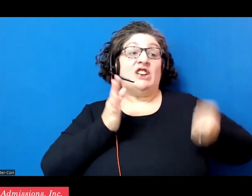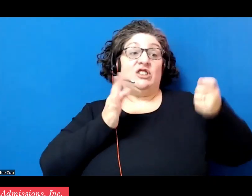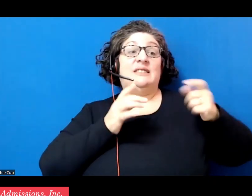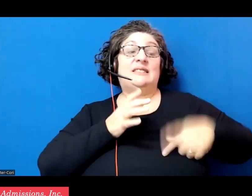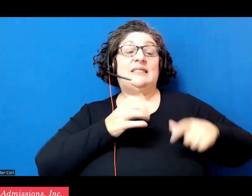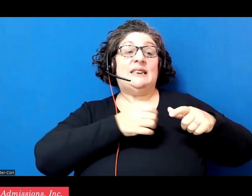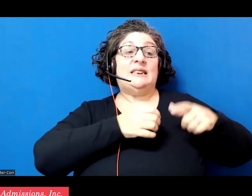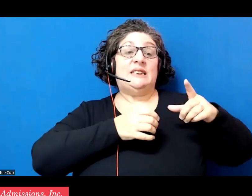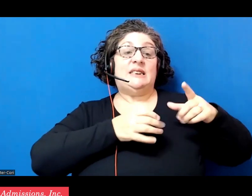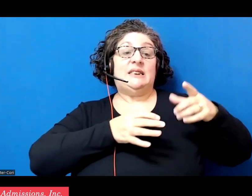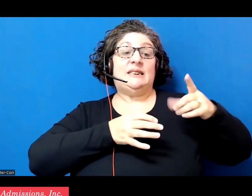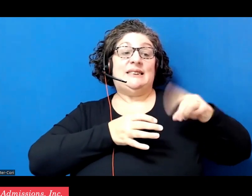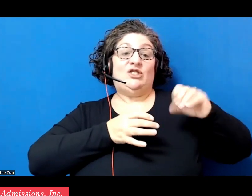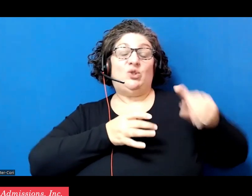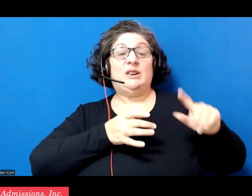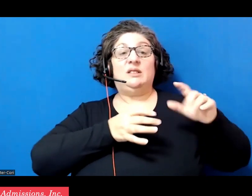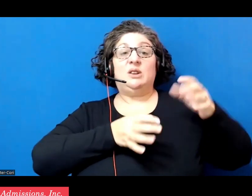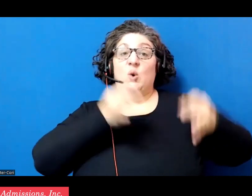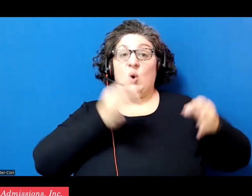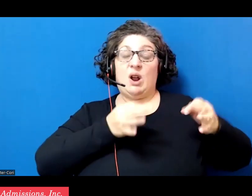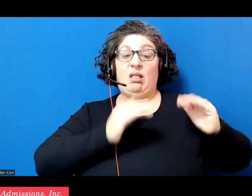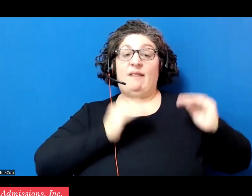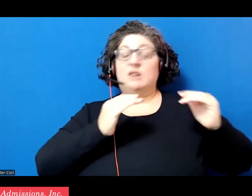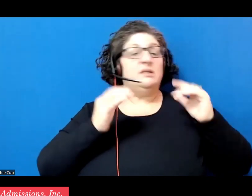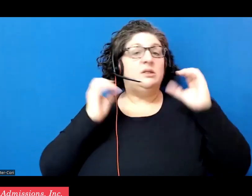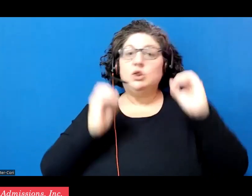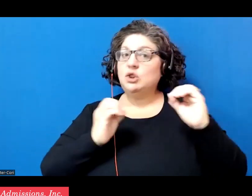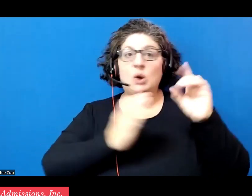Appeals level found no intentional discrimination against Asian-American students.